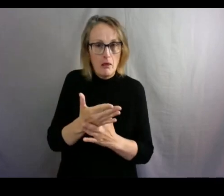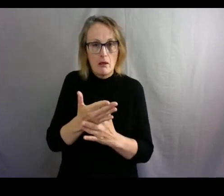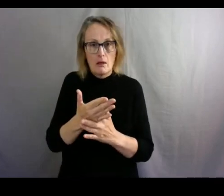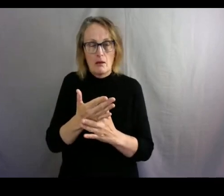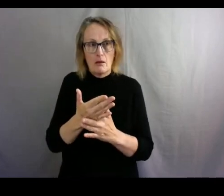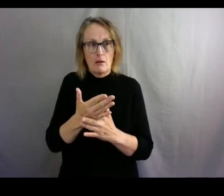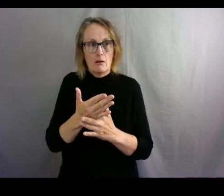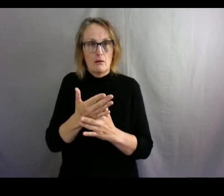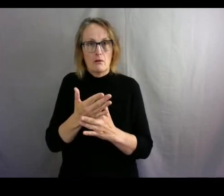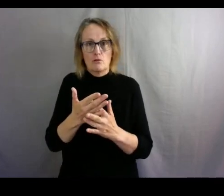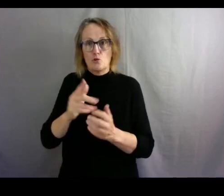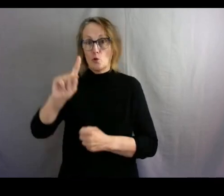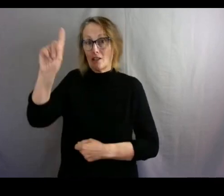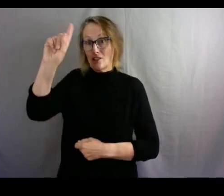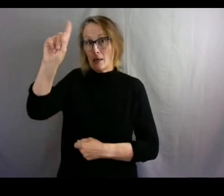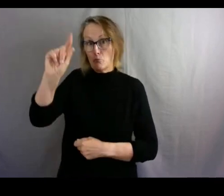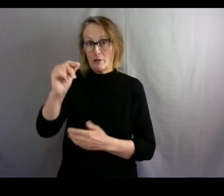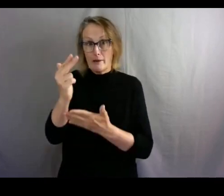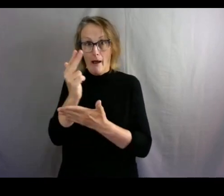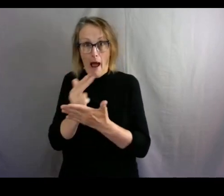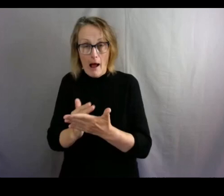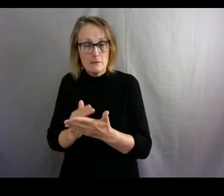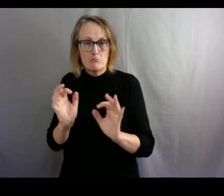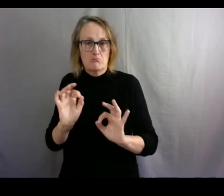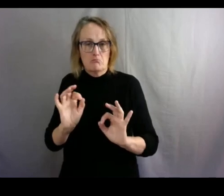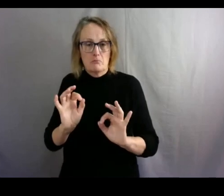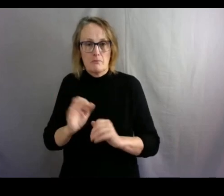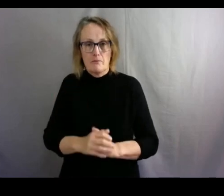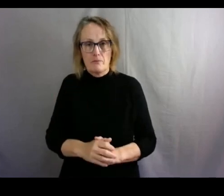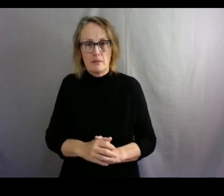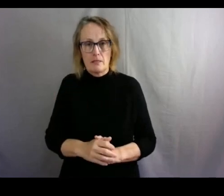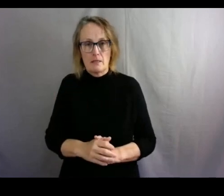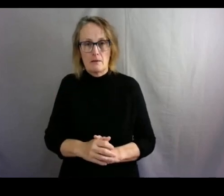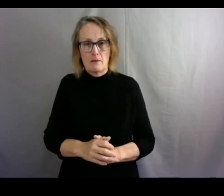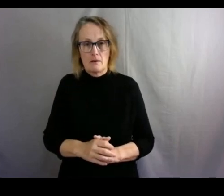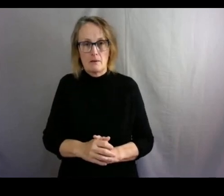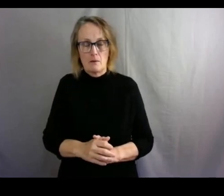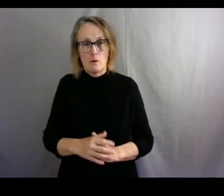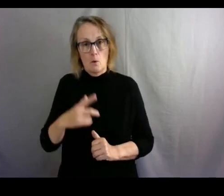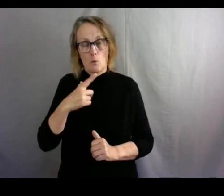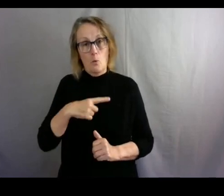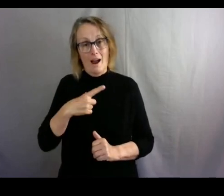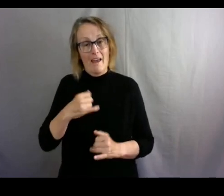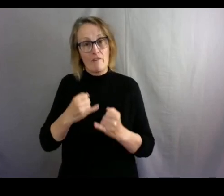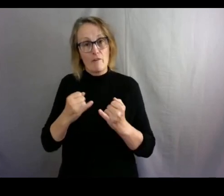linked to Gauguin for the reason that there is a very strong important revival movement